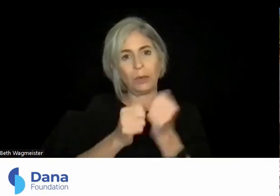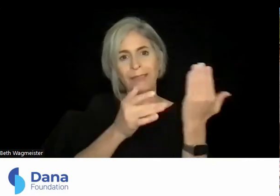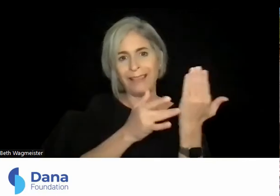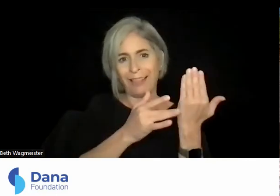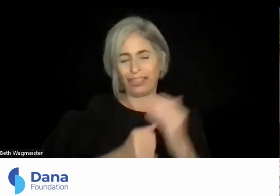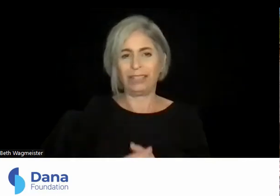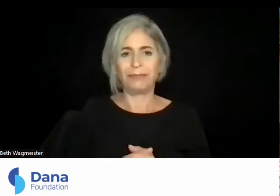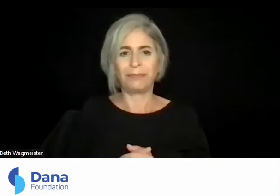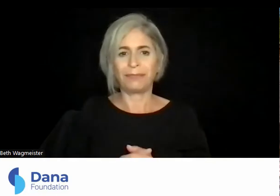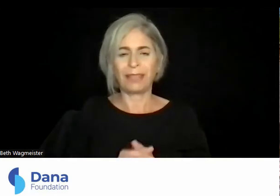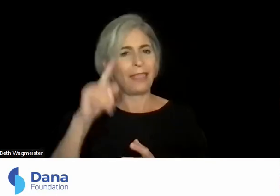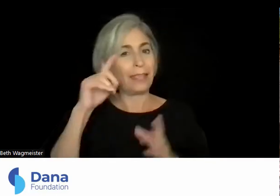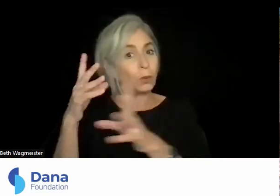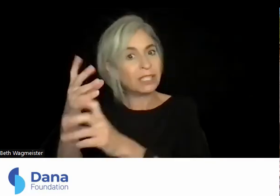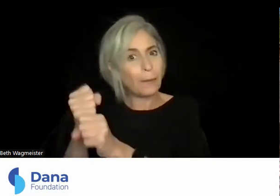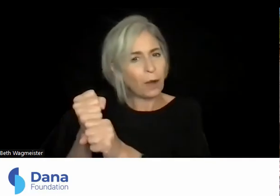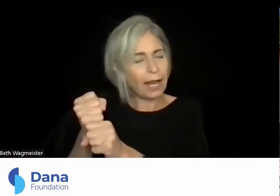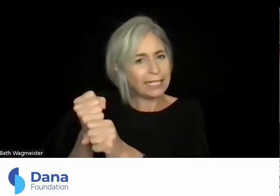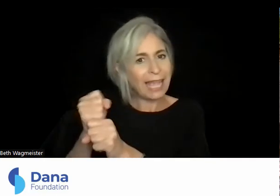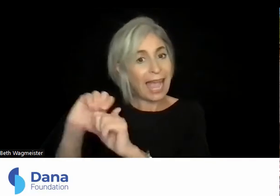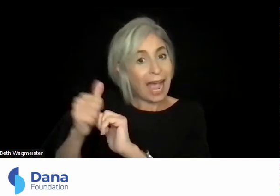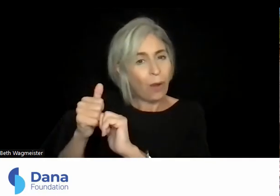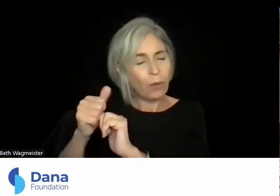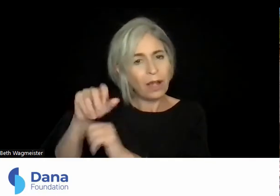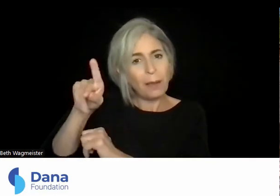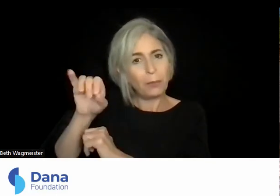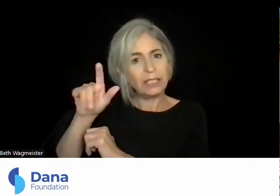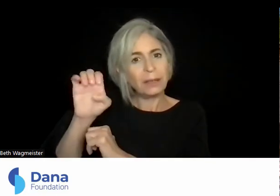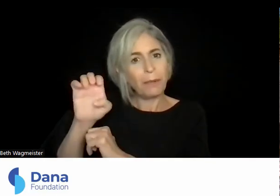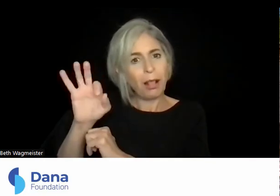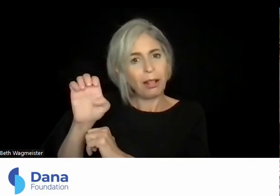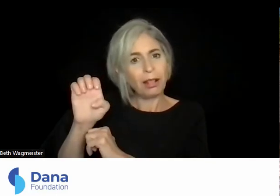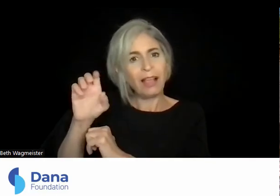reads behave justly and share benefits of neuroscience research and resulting